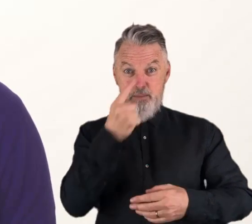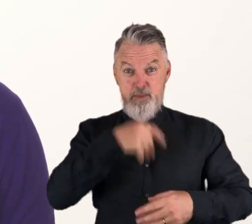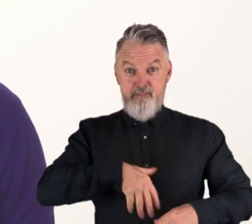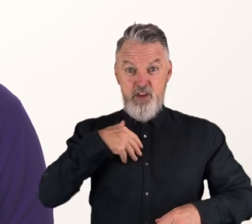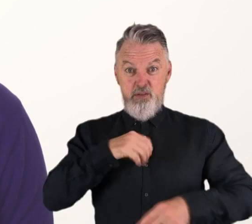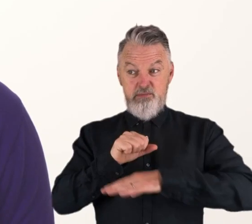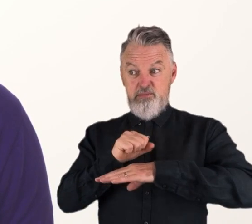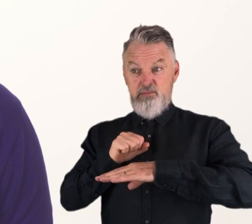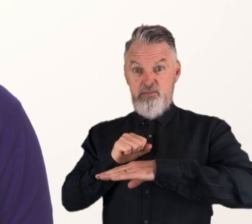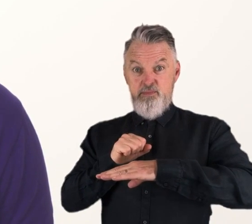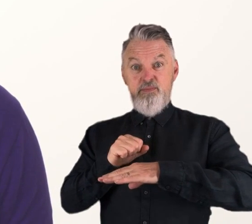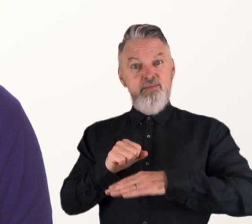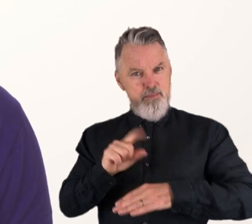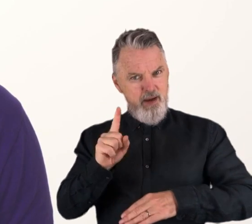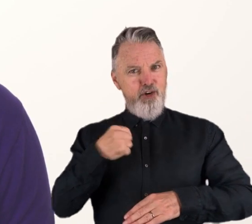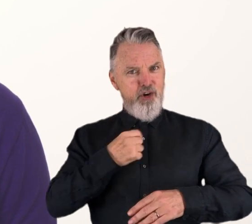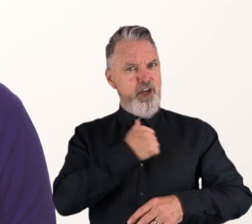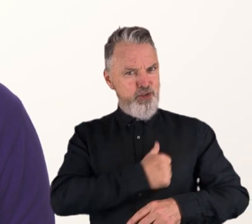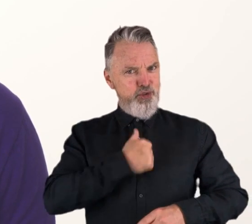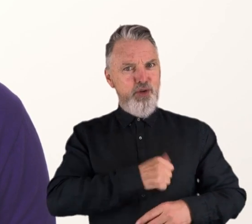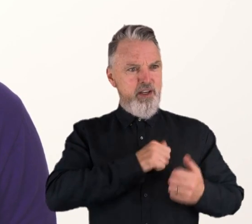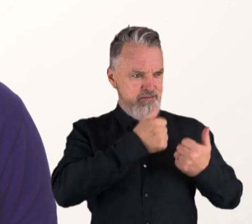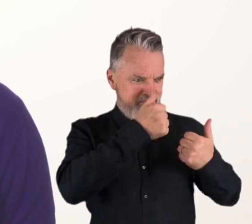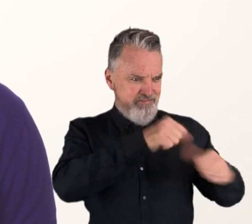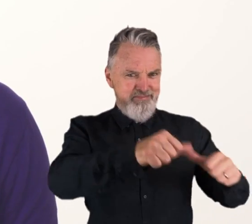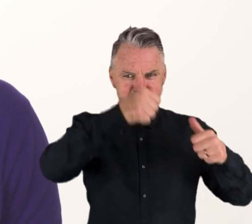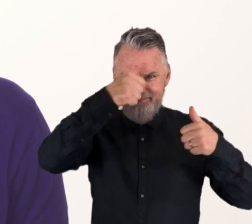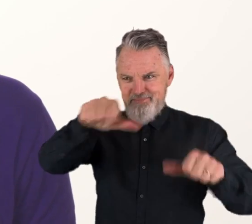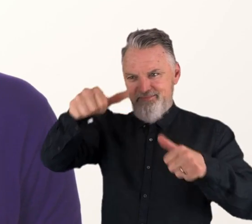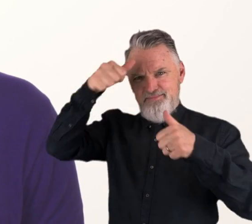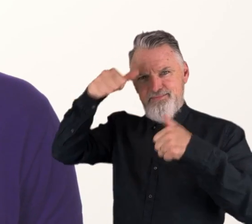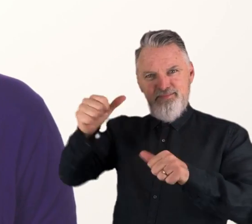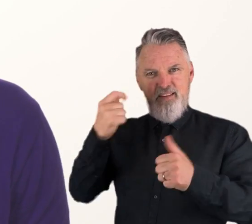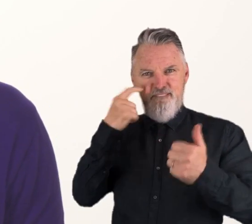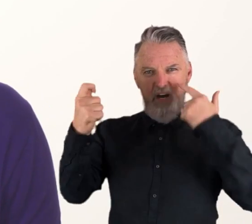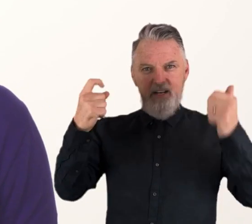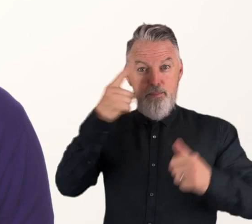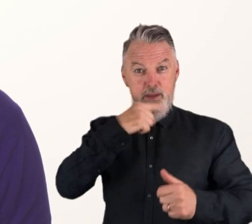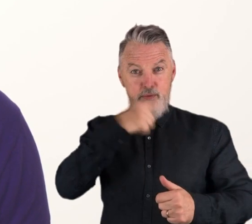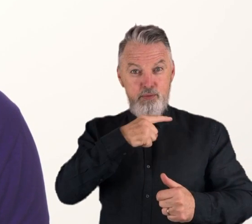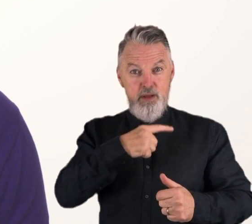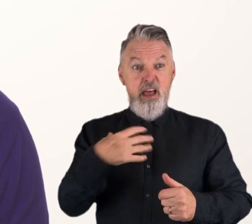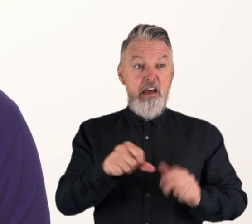I’ve loved getting to know each one of the founders and being there with them for some of the lows as well as some of the highs.